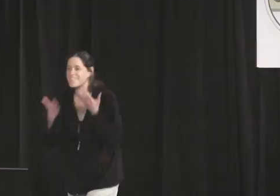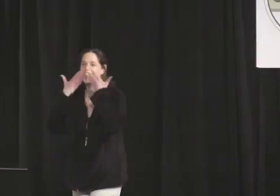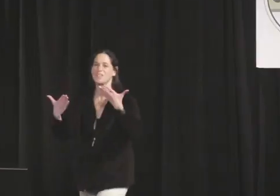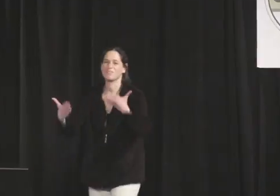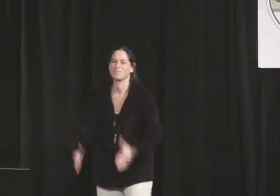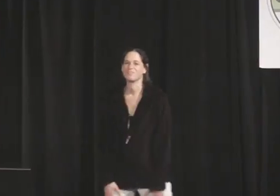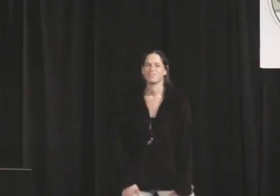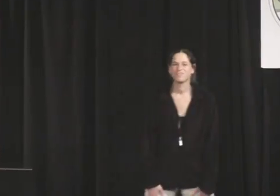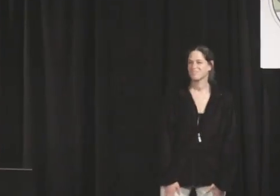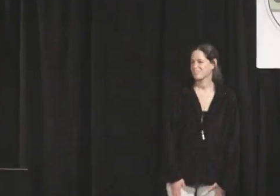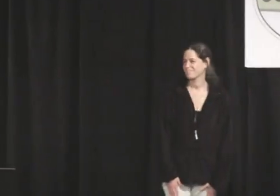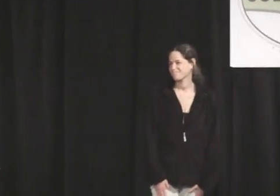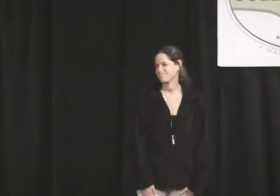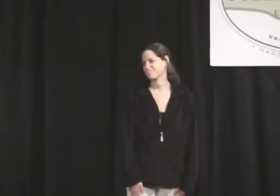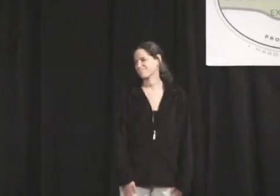Thank you so much.